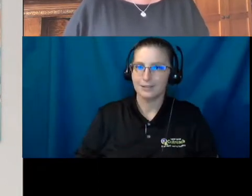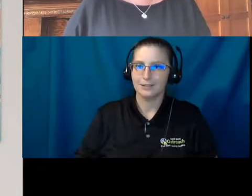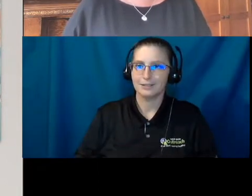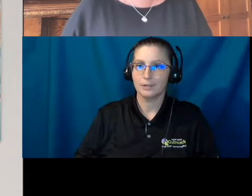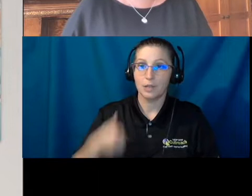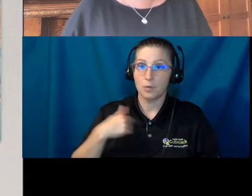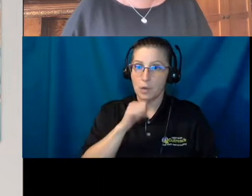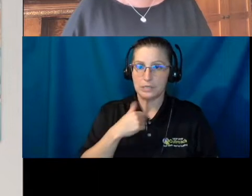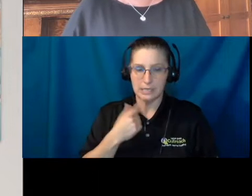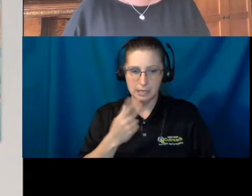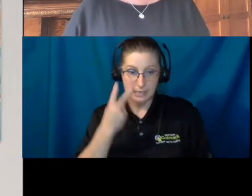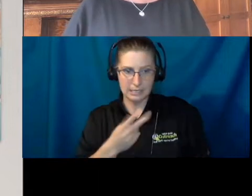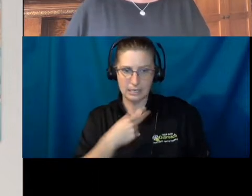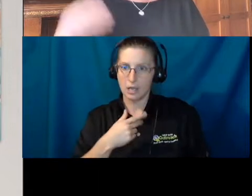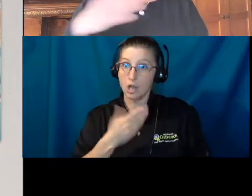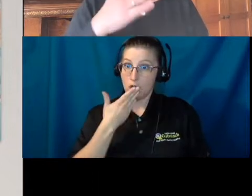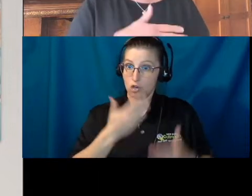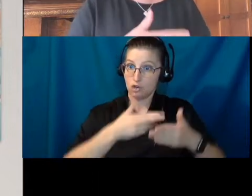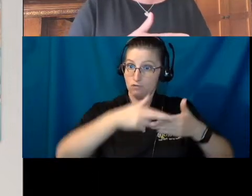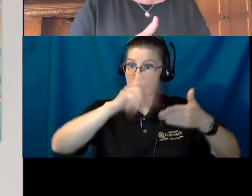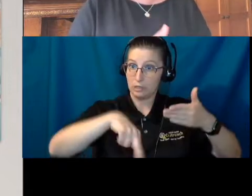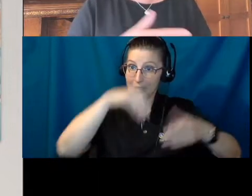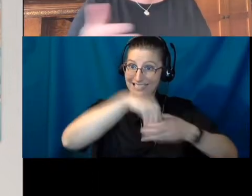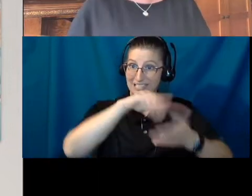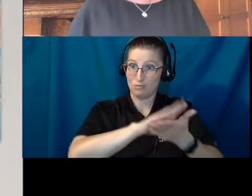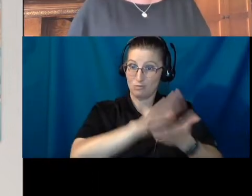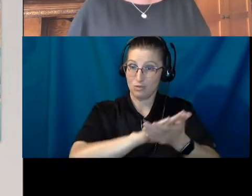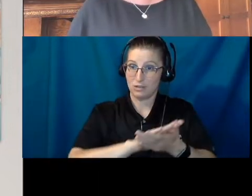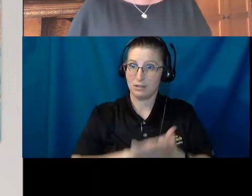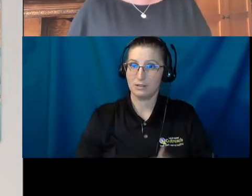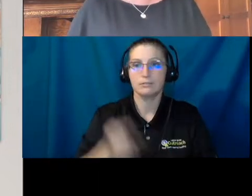having good outcomes in school. So we pay a lot of attention to these yearly academic